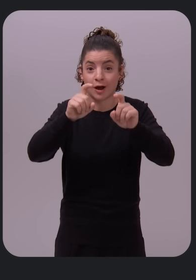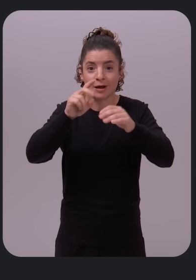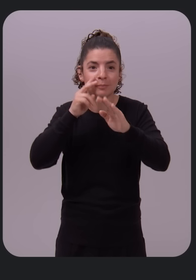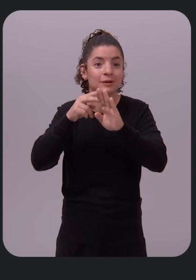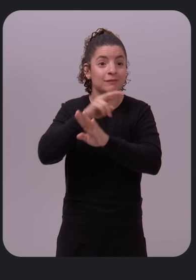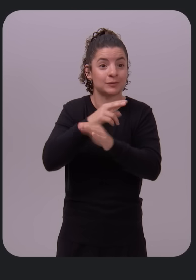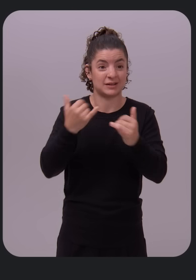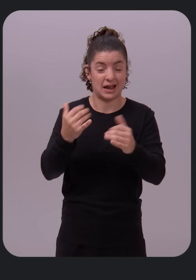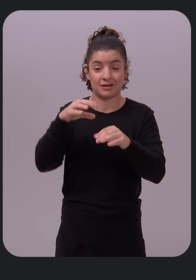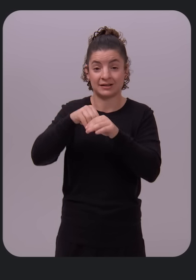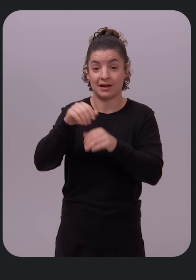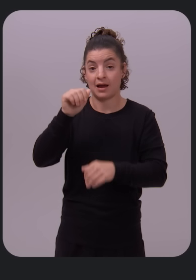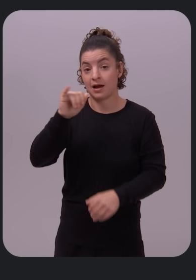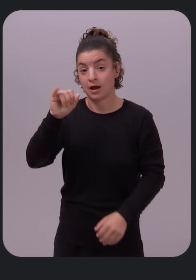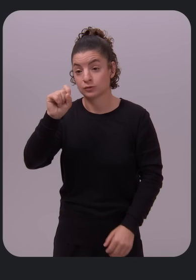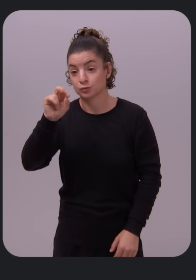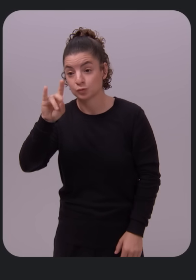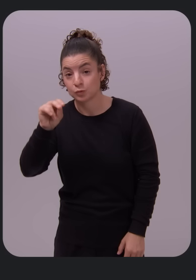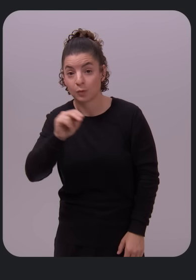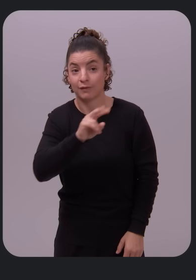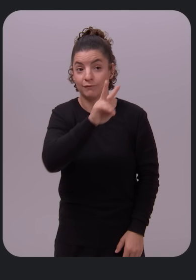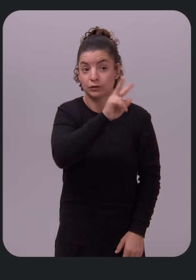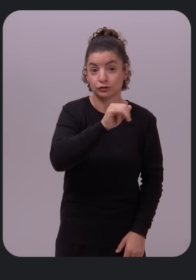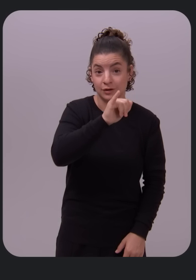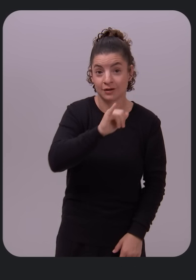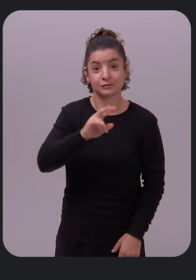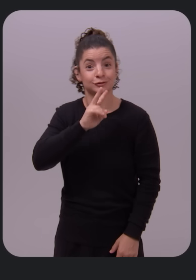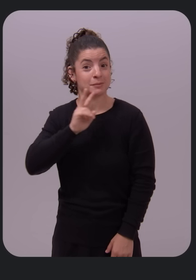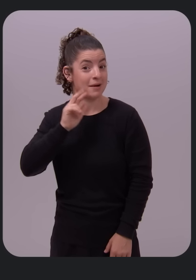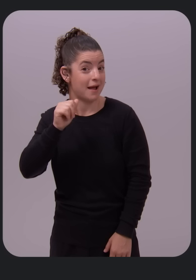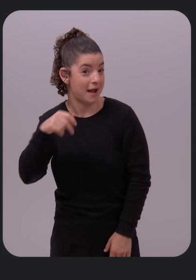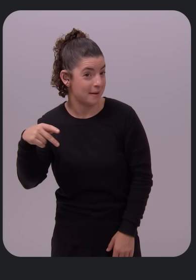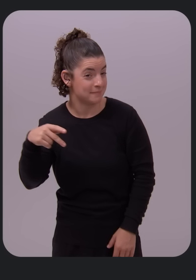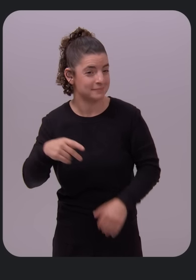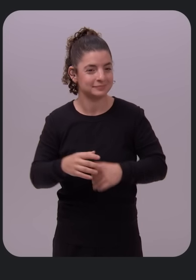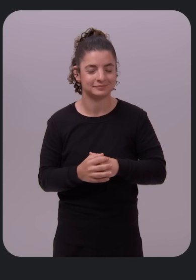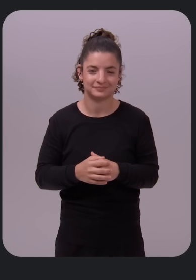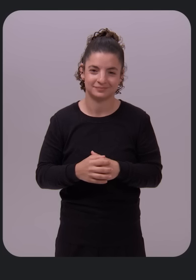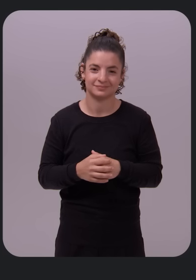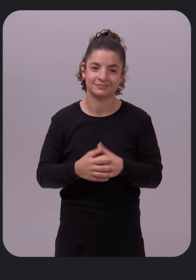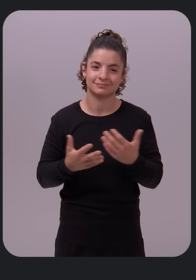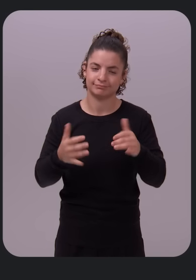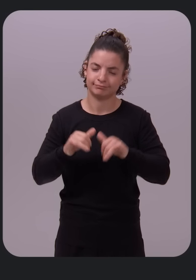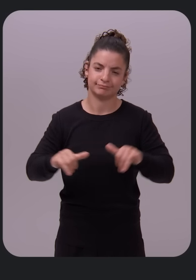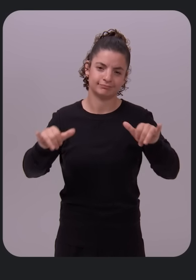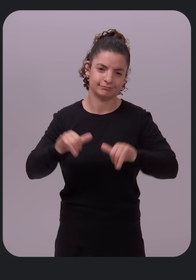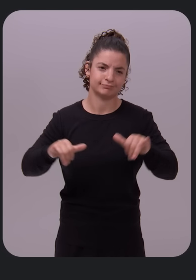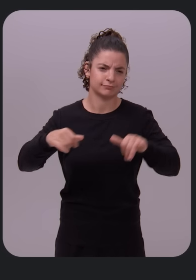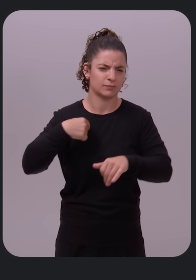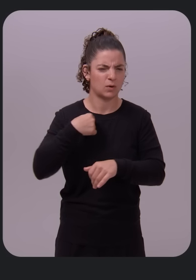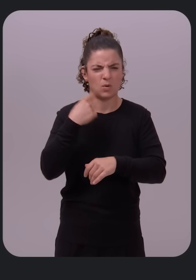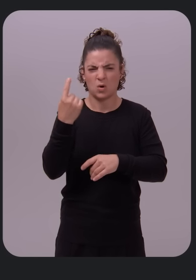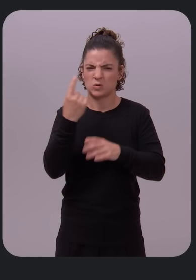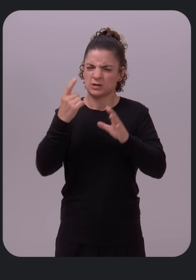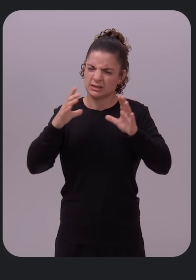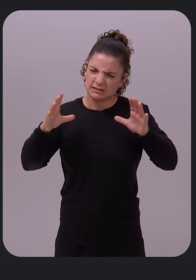in AI Studio, Vertex AI, and Gemini app. As always, we're looking to push the state of the art